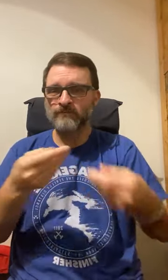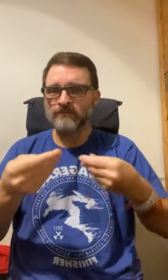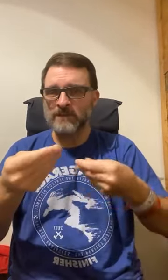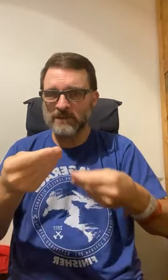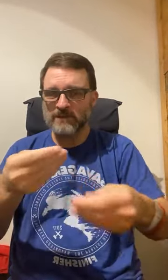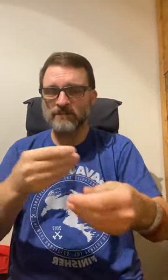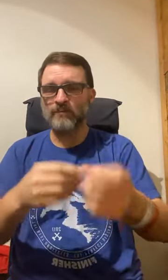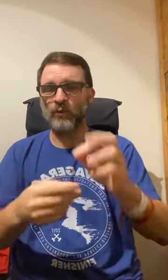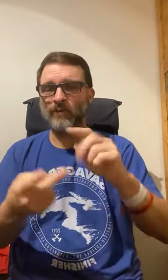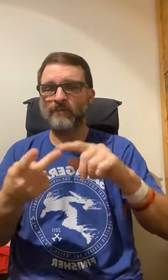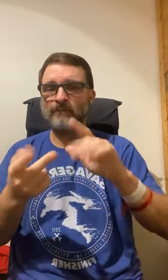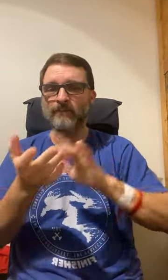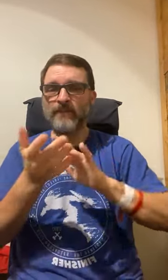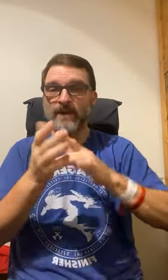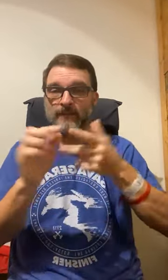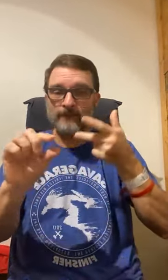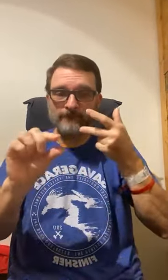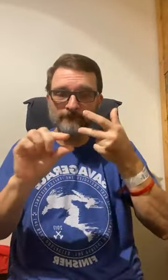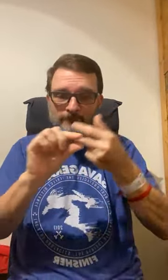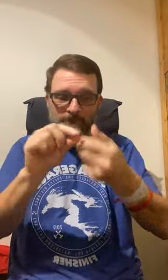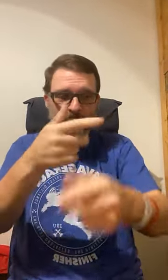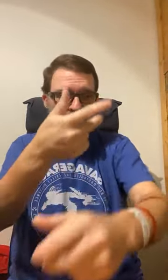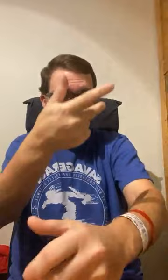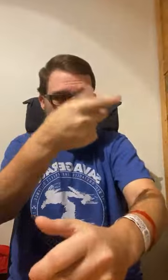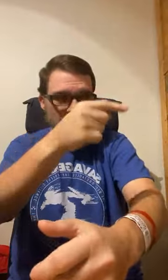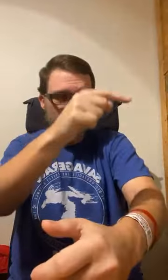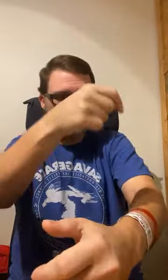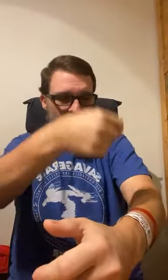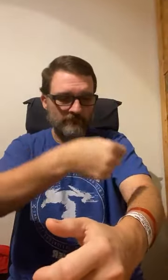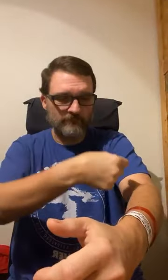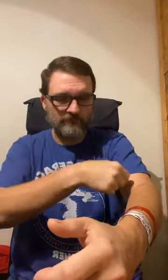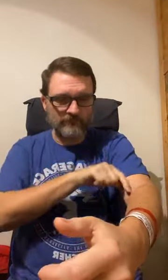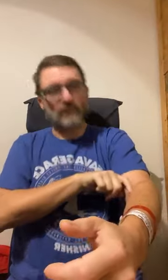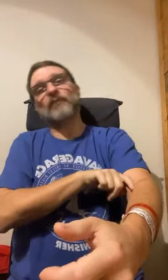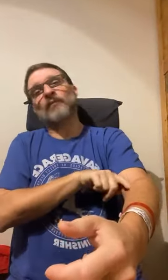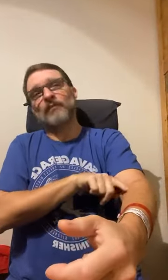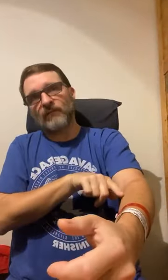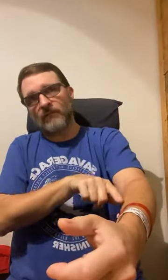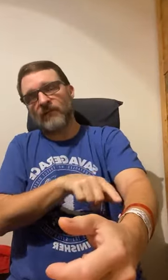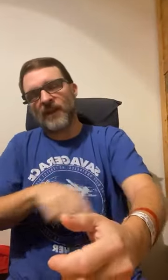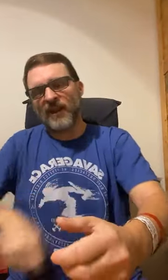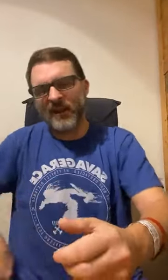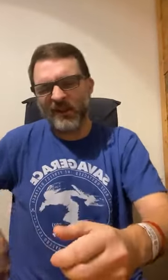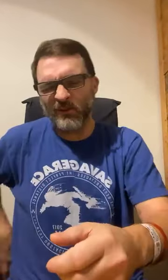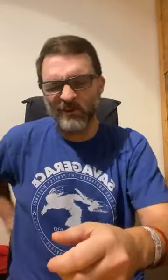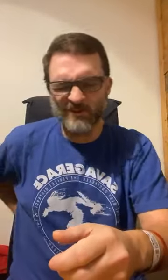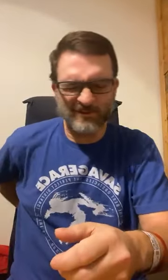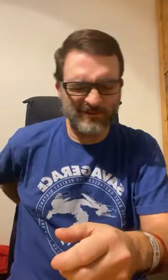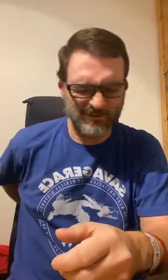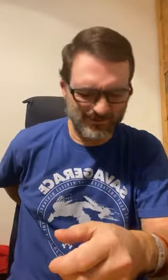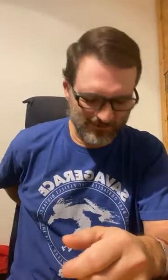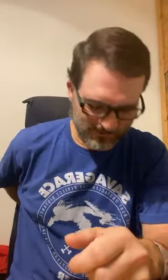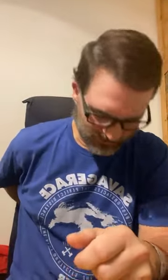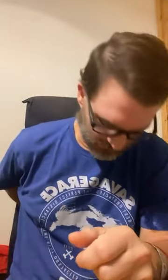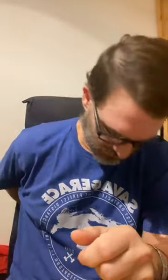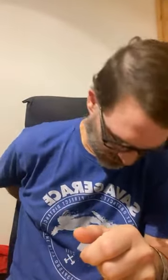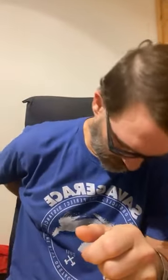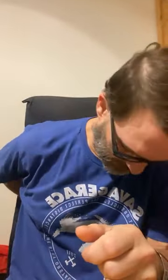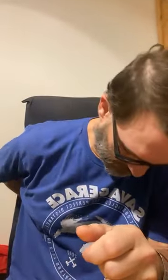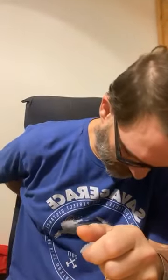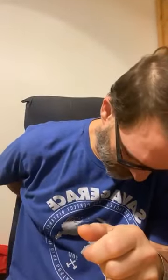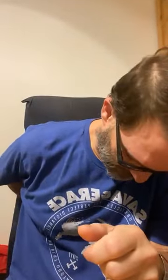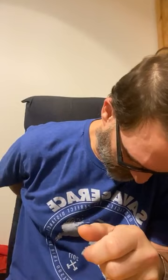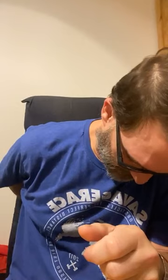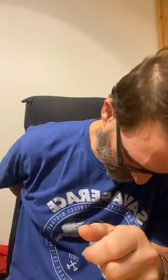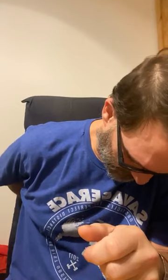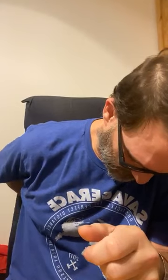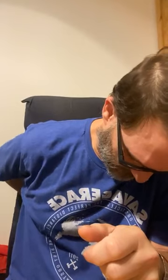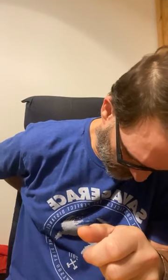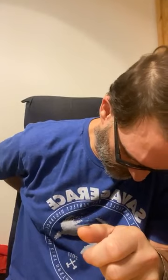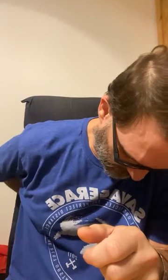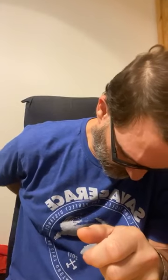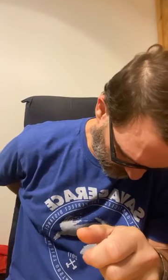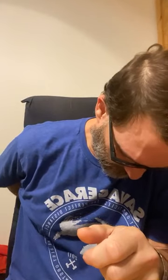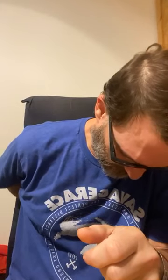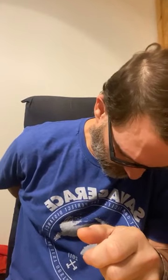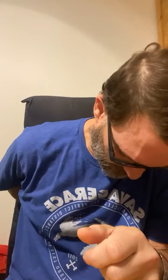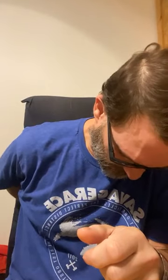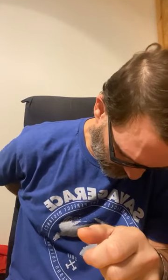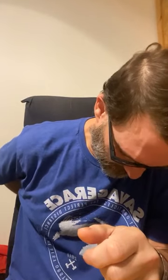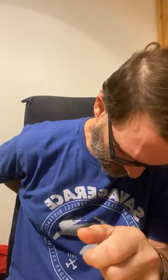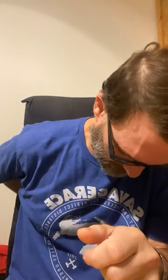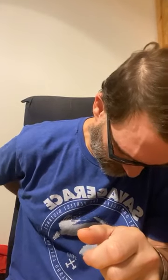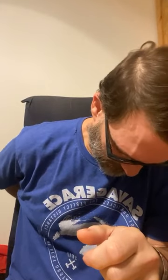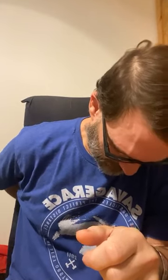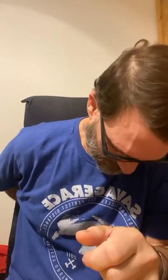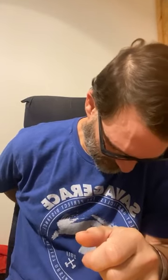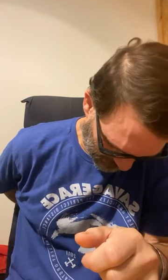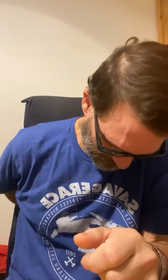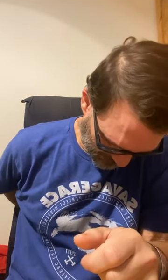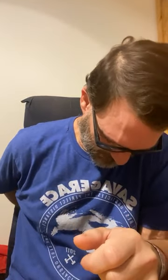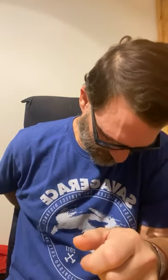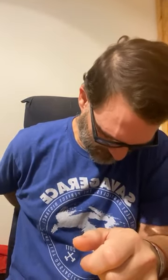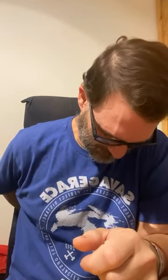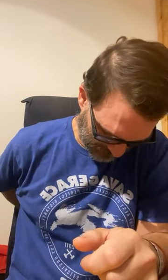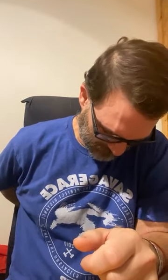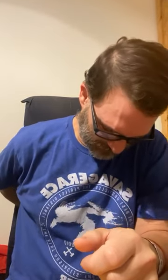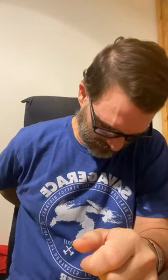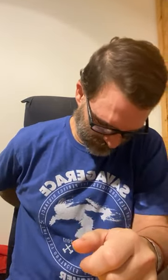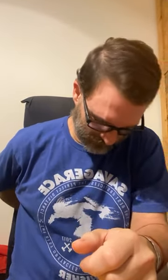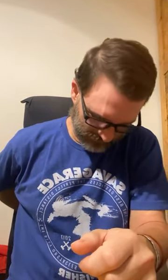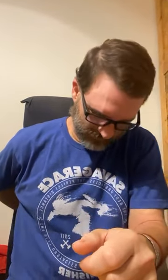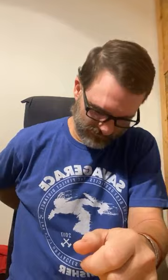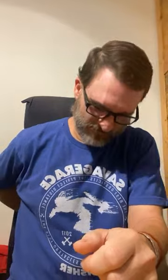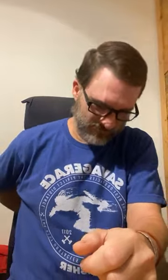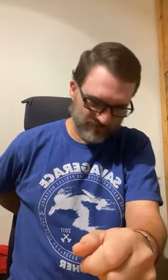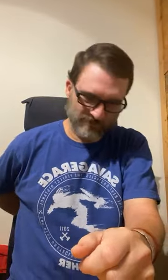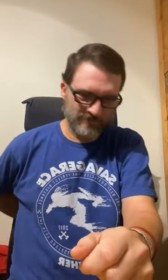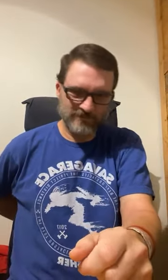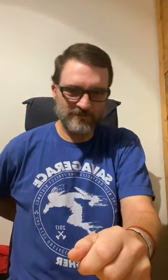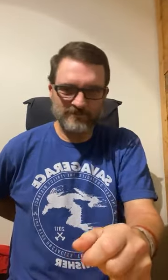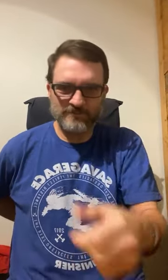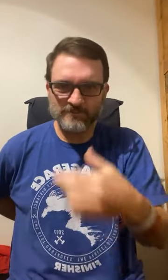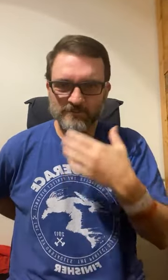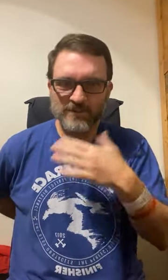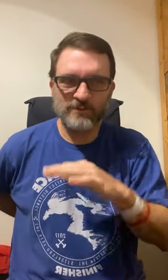LIke water to keep you hydrated or medicine injected through your IV tubes. [tries to make a joke about IV inserting in arm]